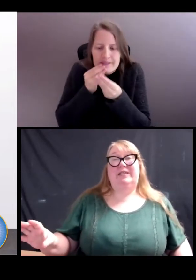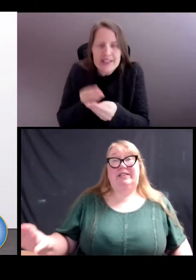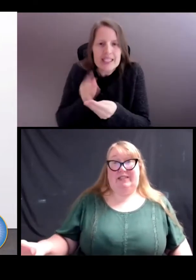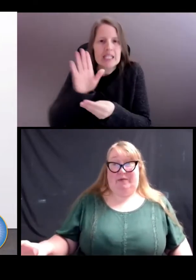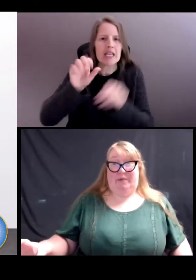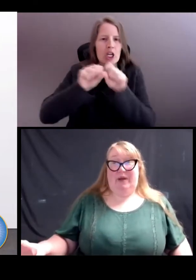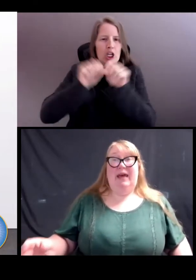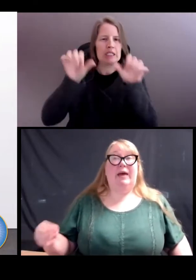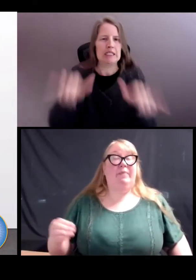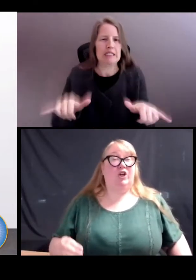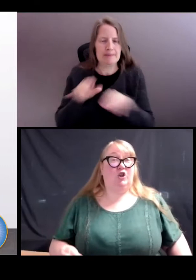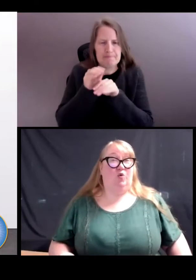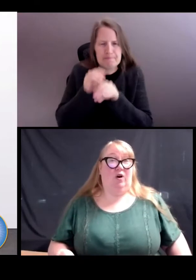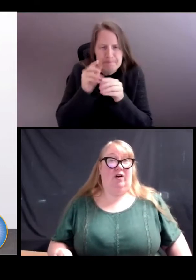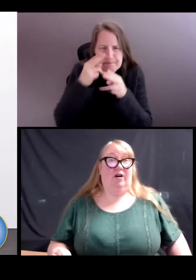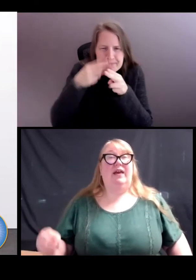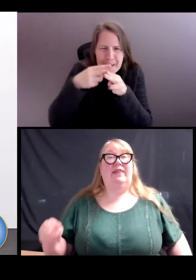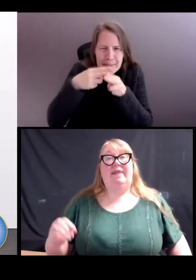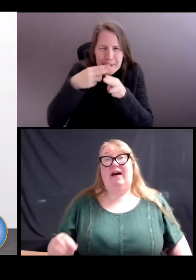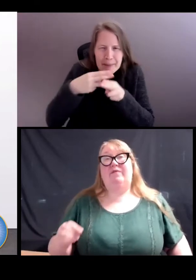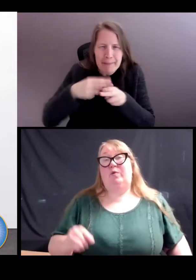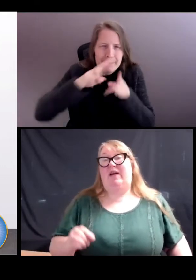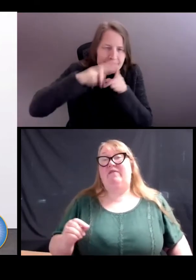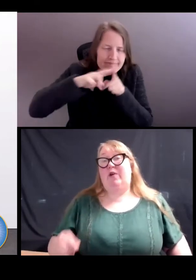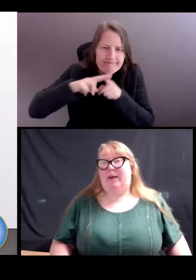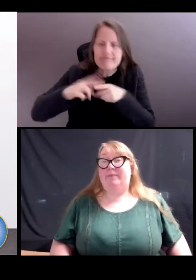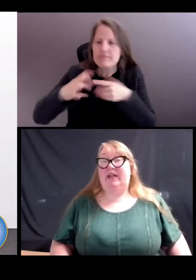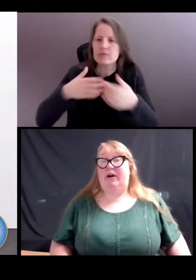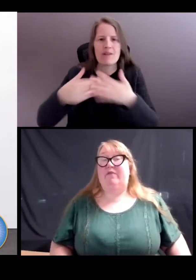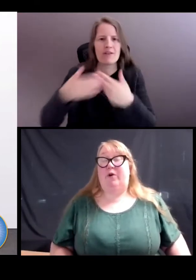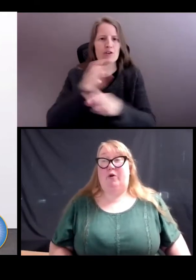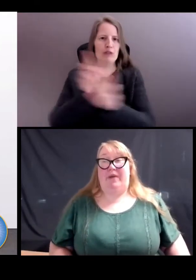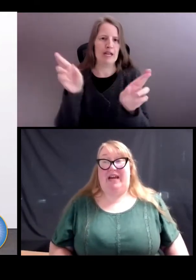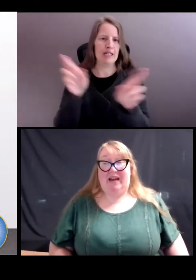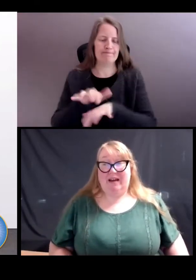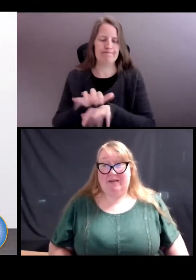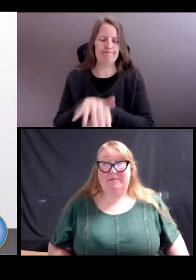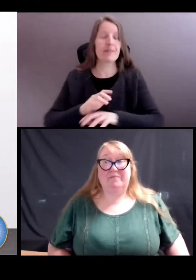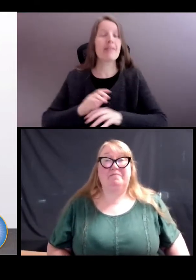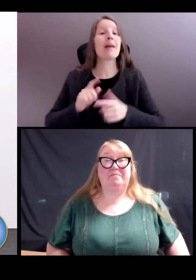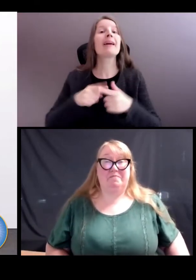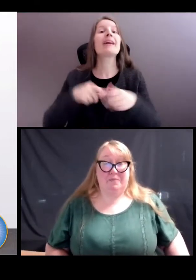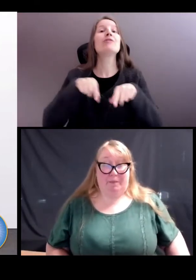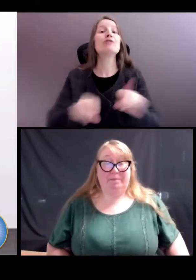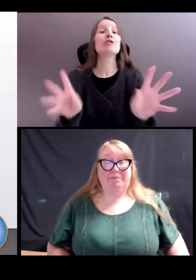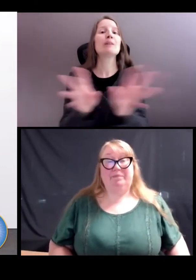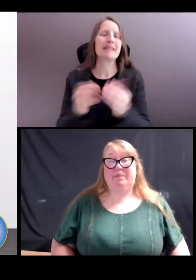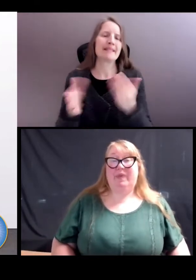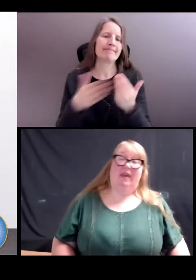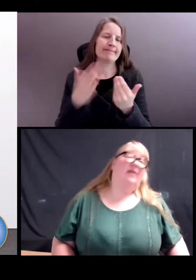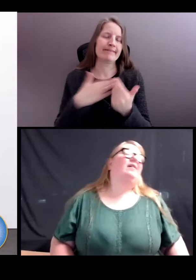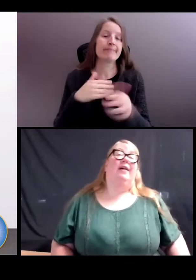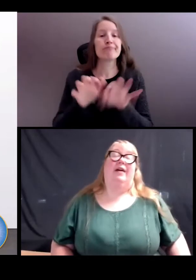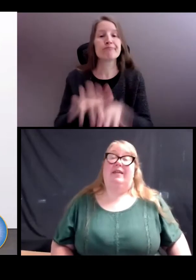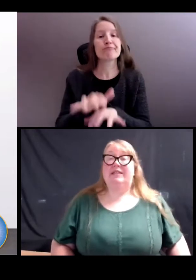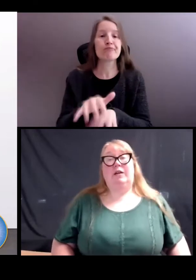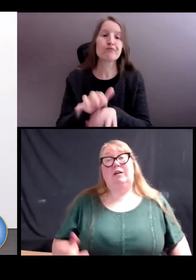system And make sure that they have the right vocabulary for your meeting. This can also